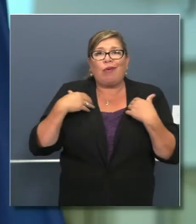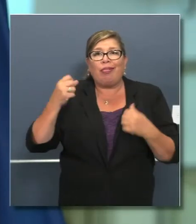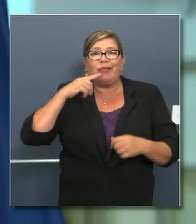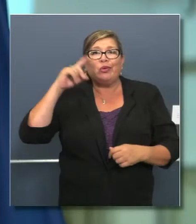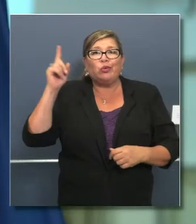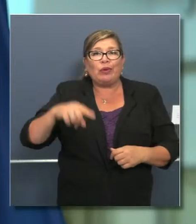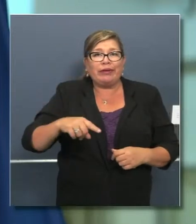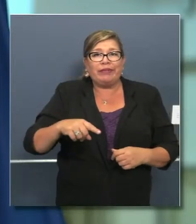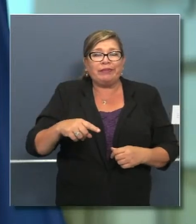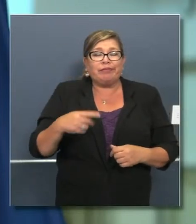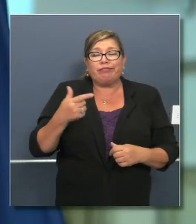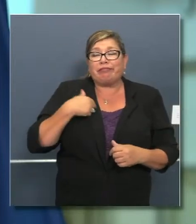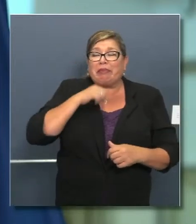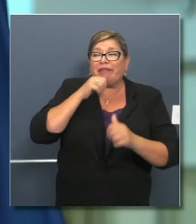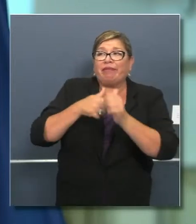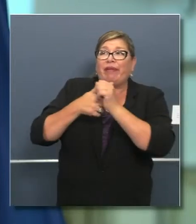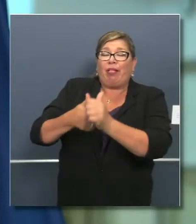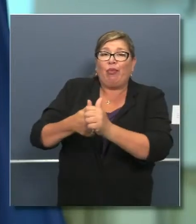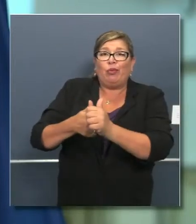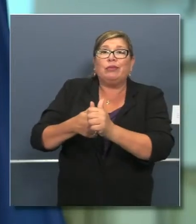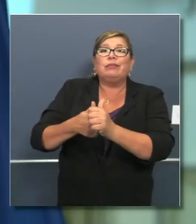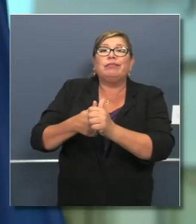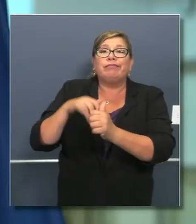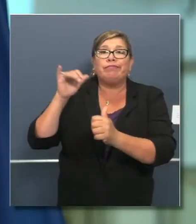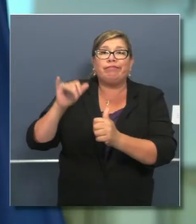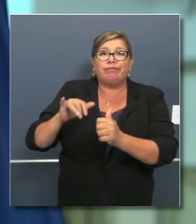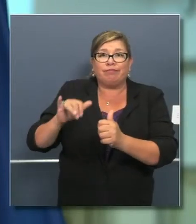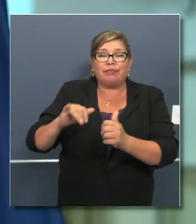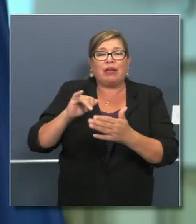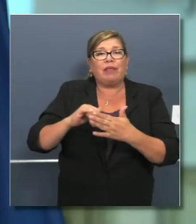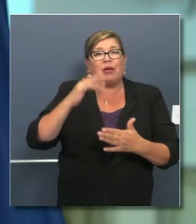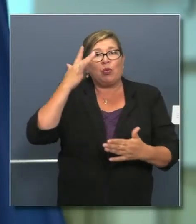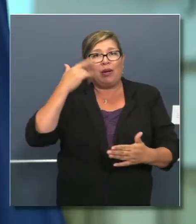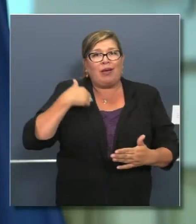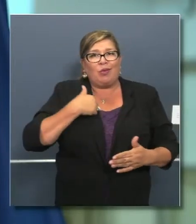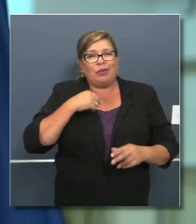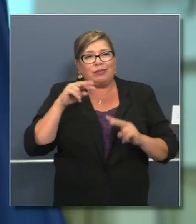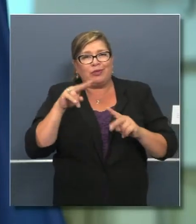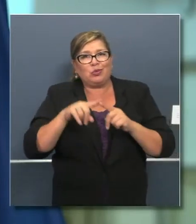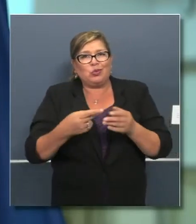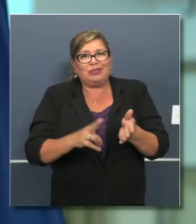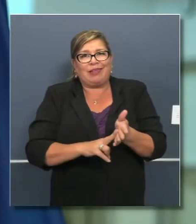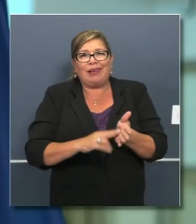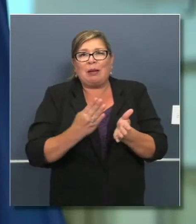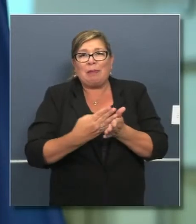state of California that's exactly why I look forward to signing this budget that will afford